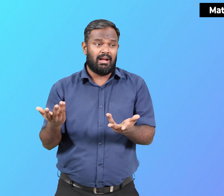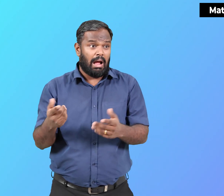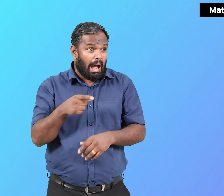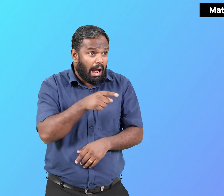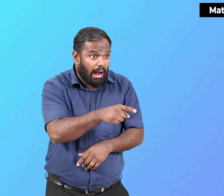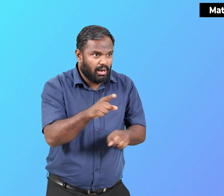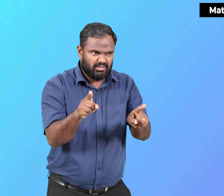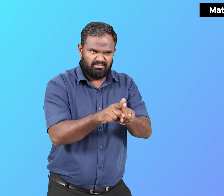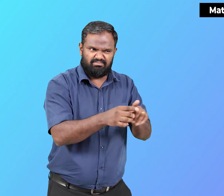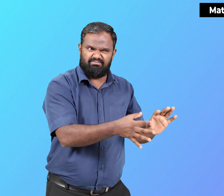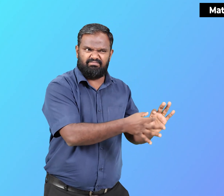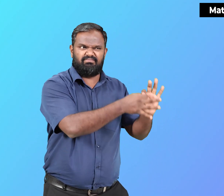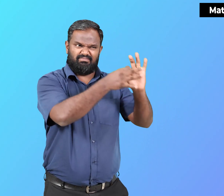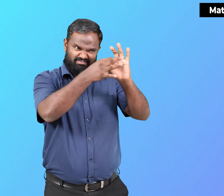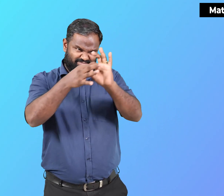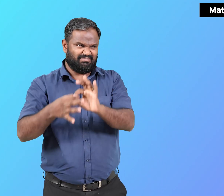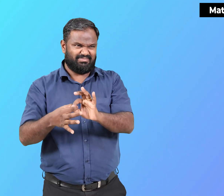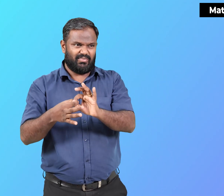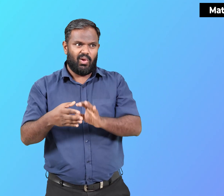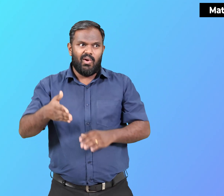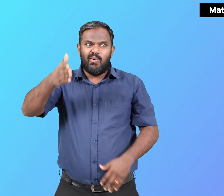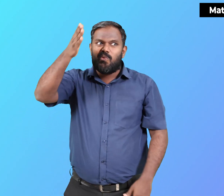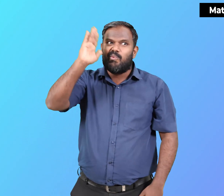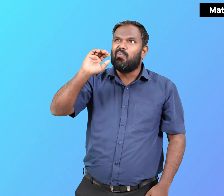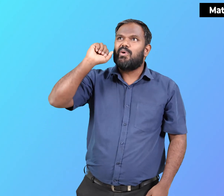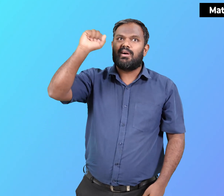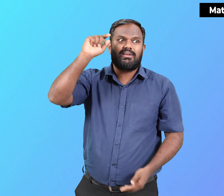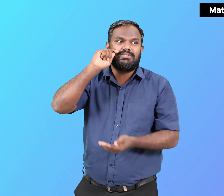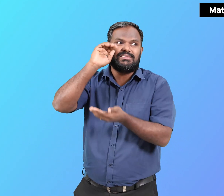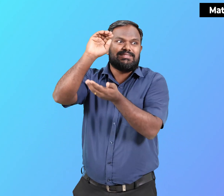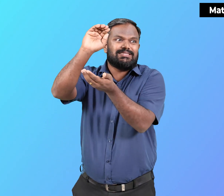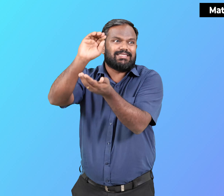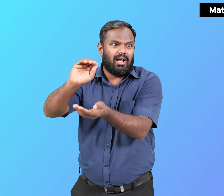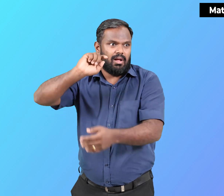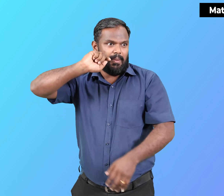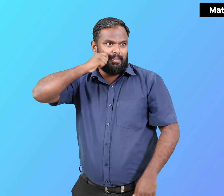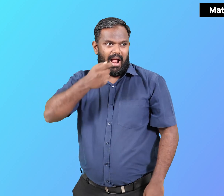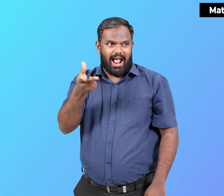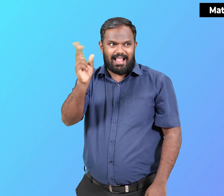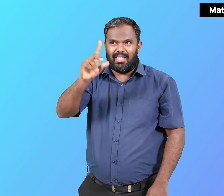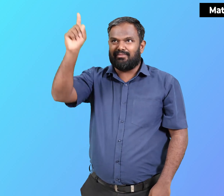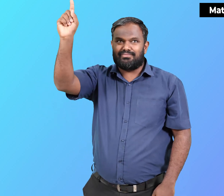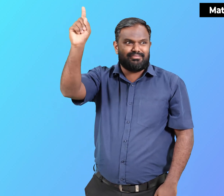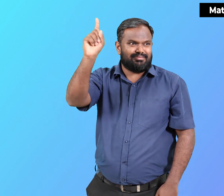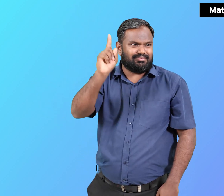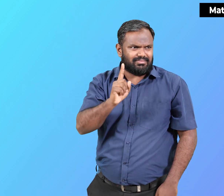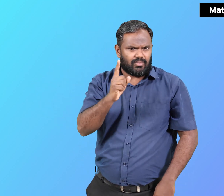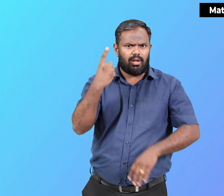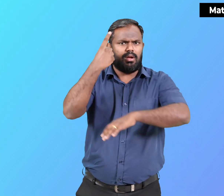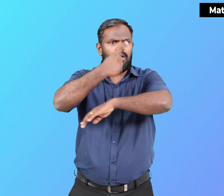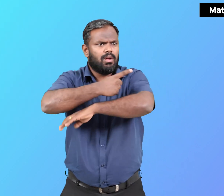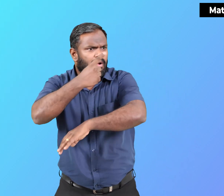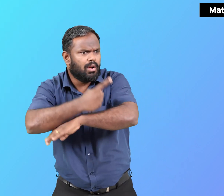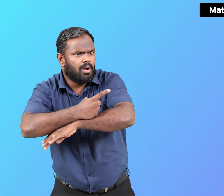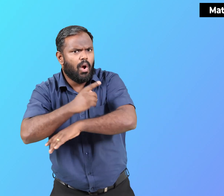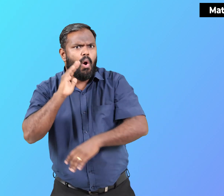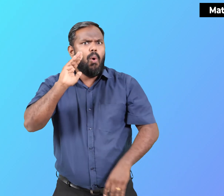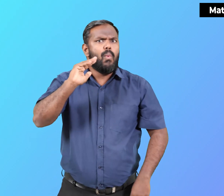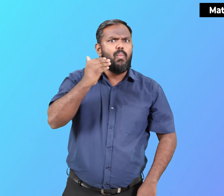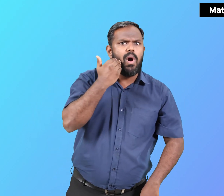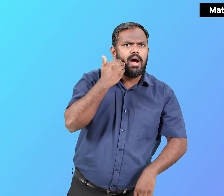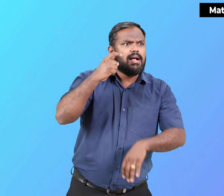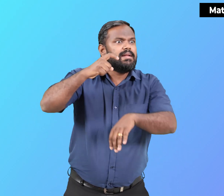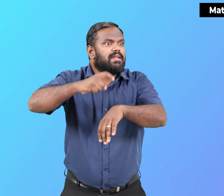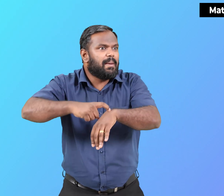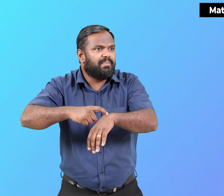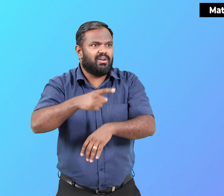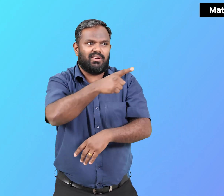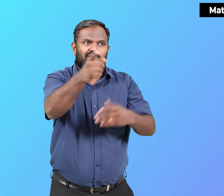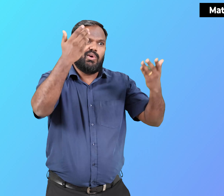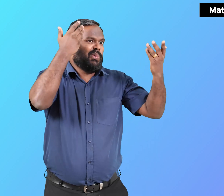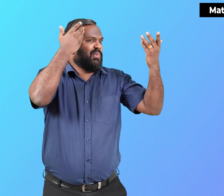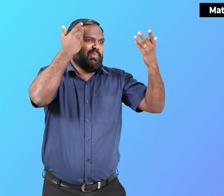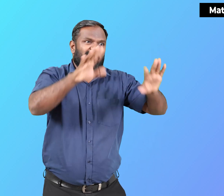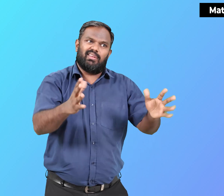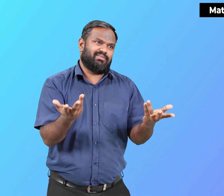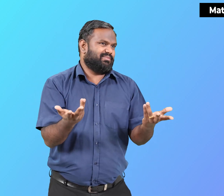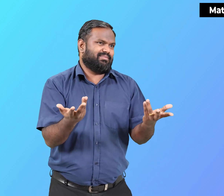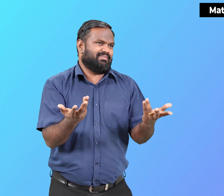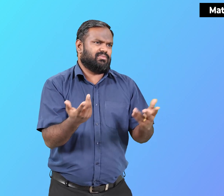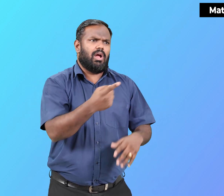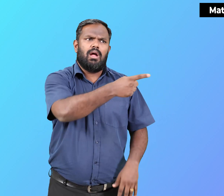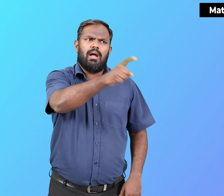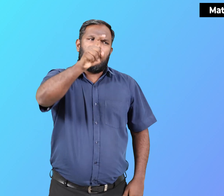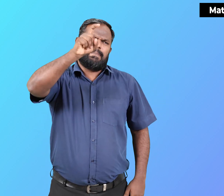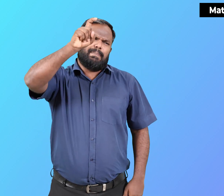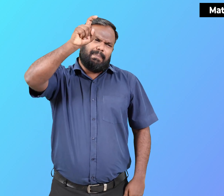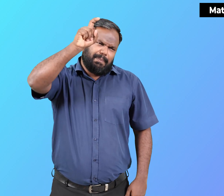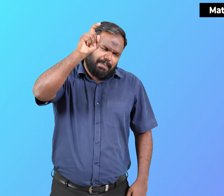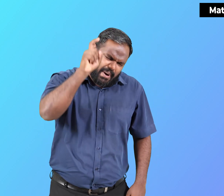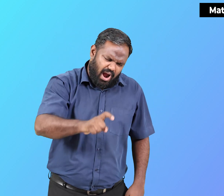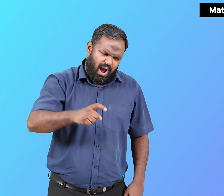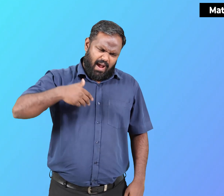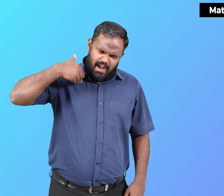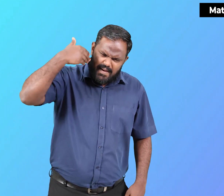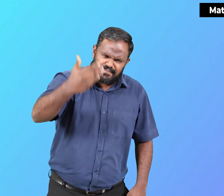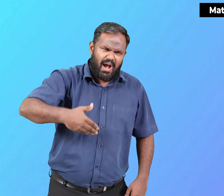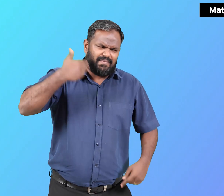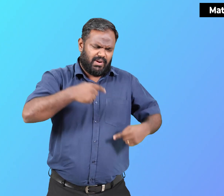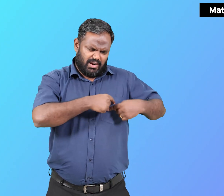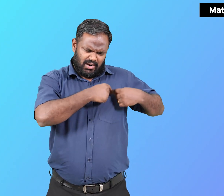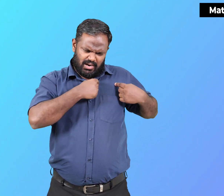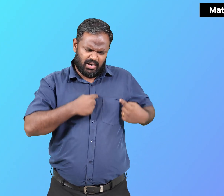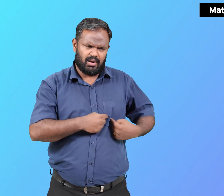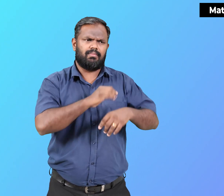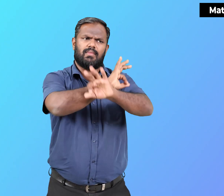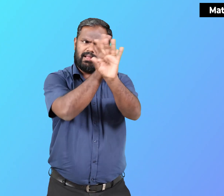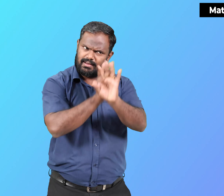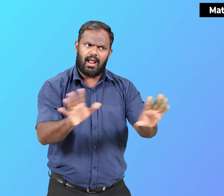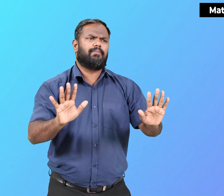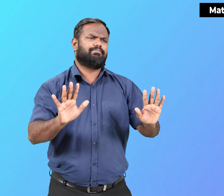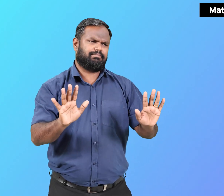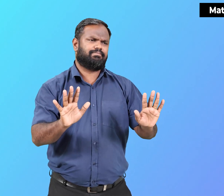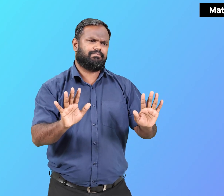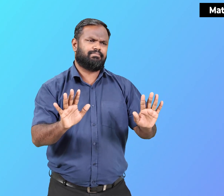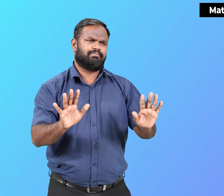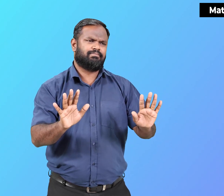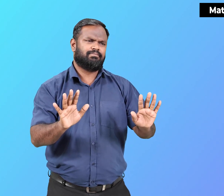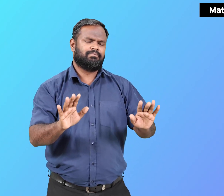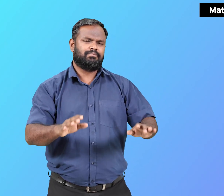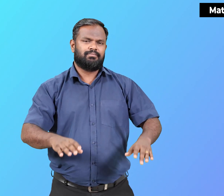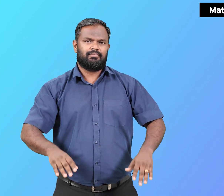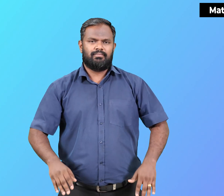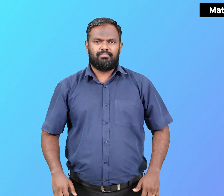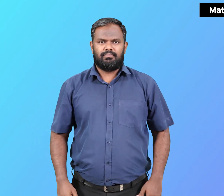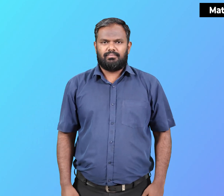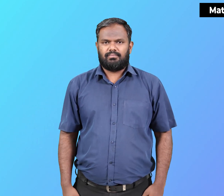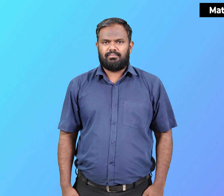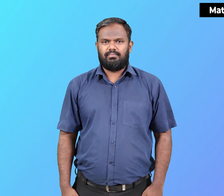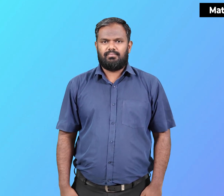“So always be ready. You don’t know the day or the time when the Son of Man will come.